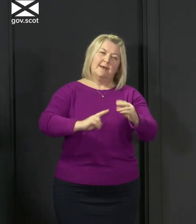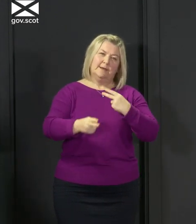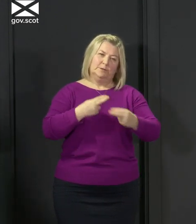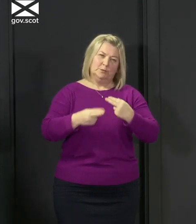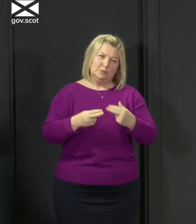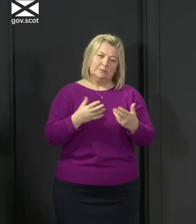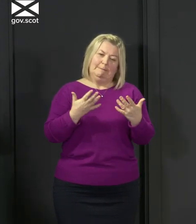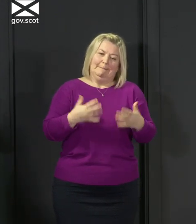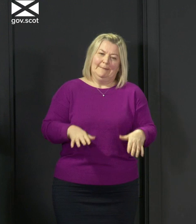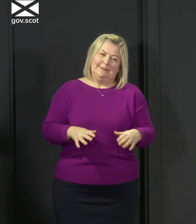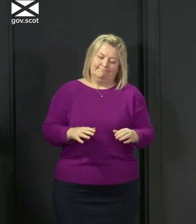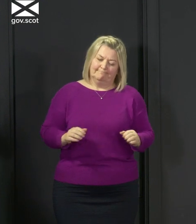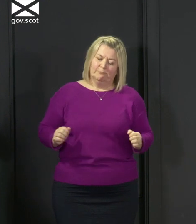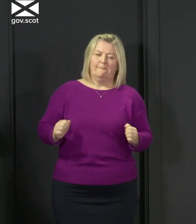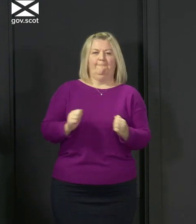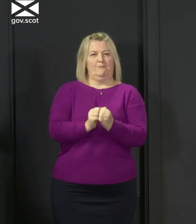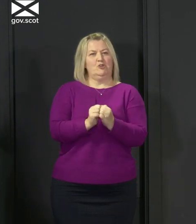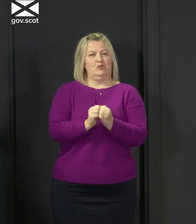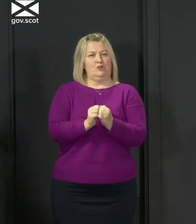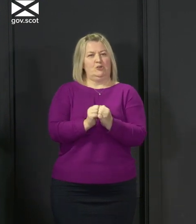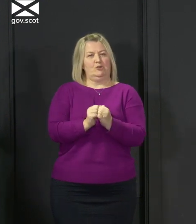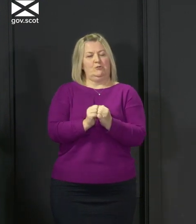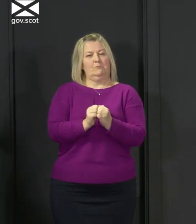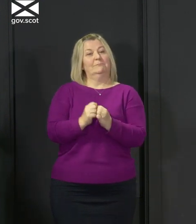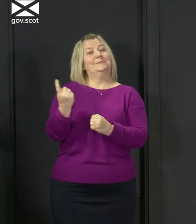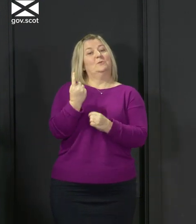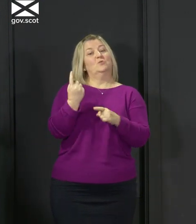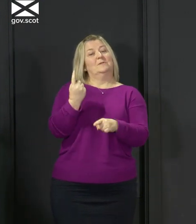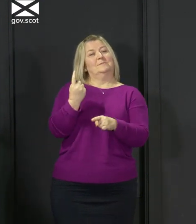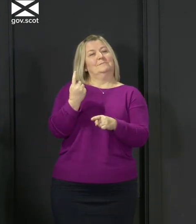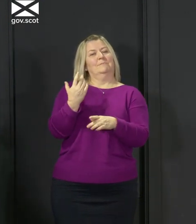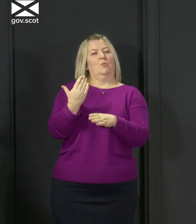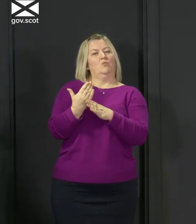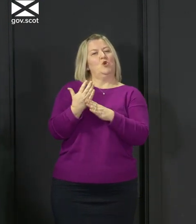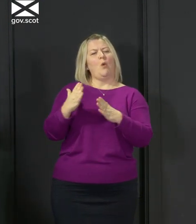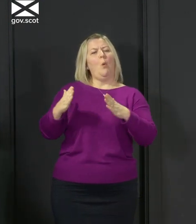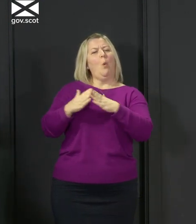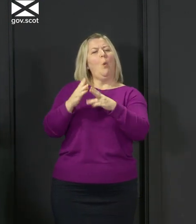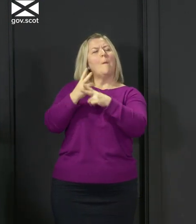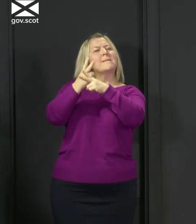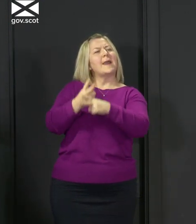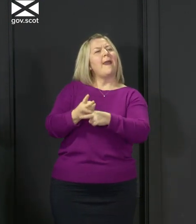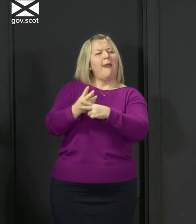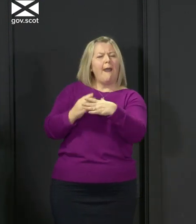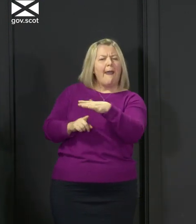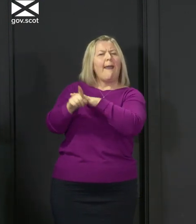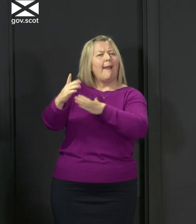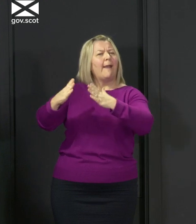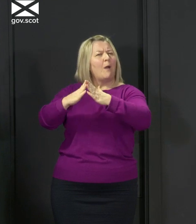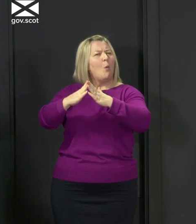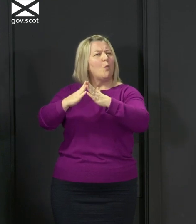in the last 24 hours, that a home care worker in West Dunbartonshire has died. I want to